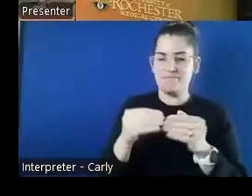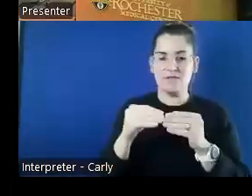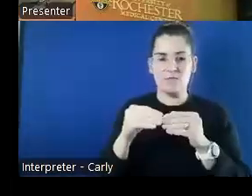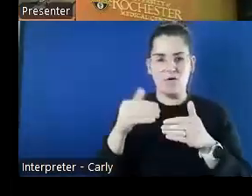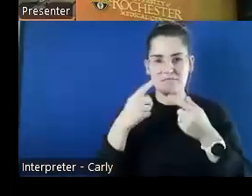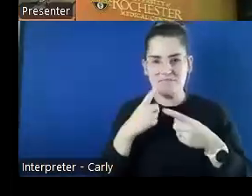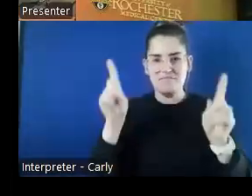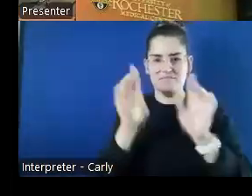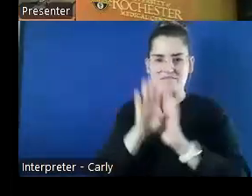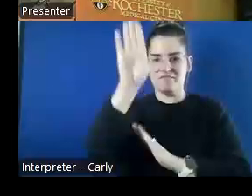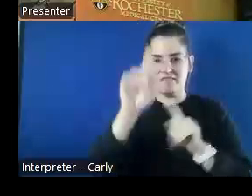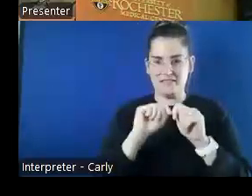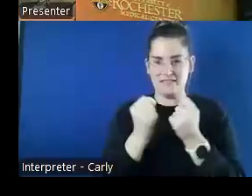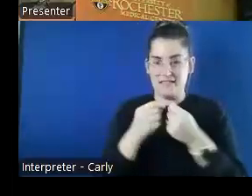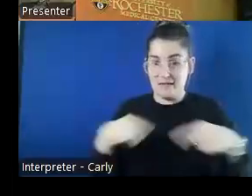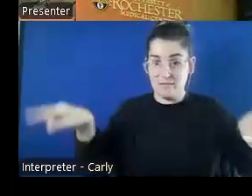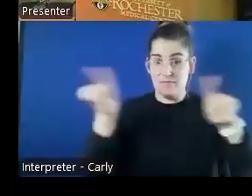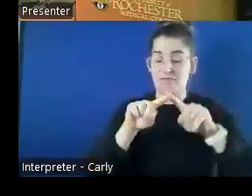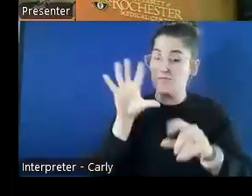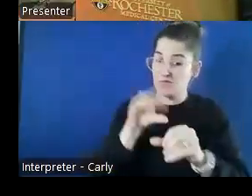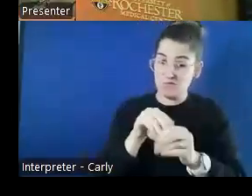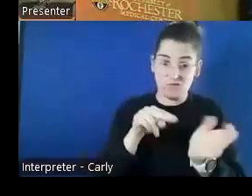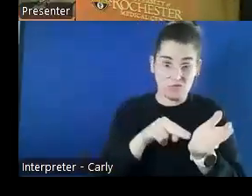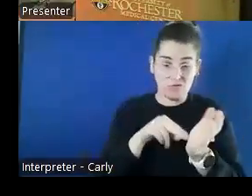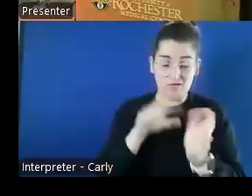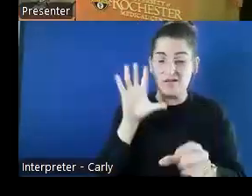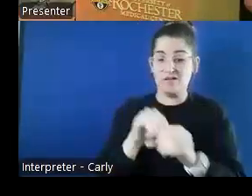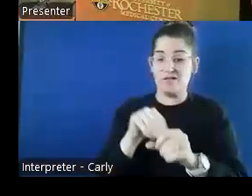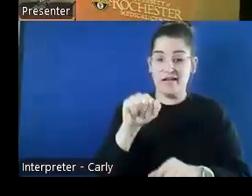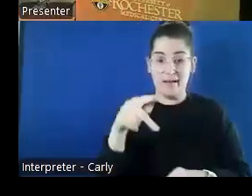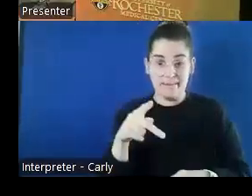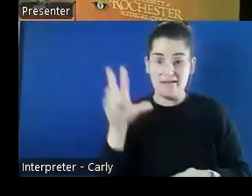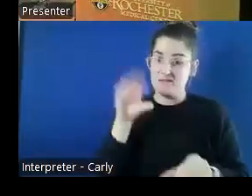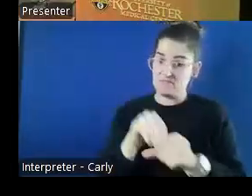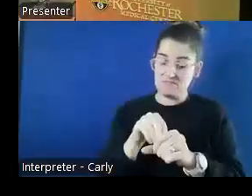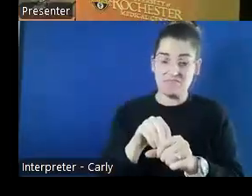the team uh including nursing including the APS and the Pharmacists and it leads to a lot better